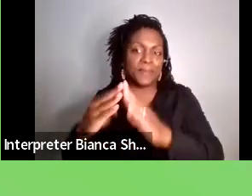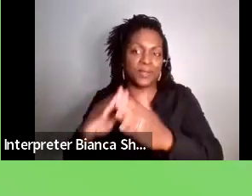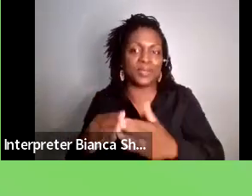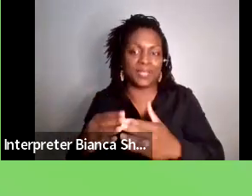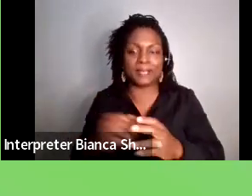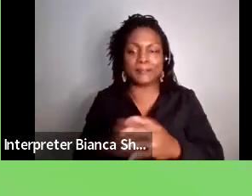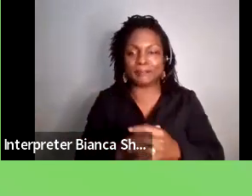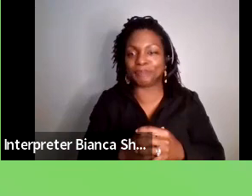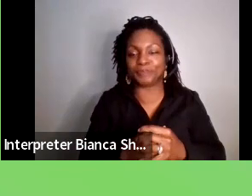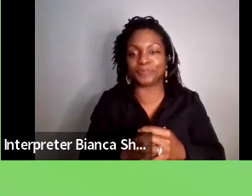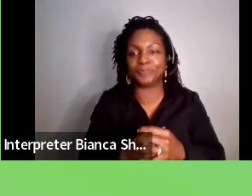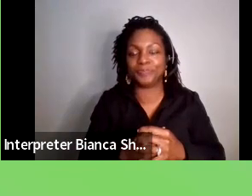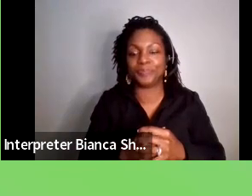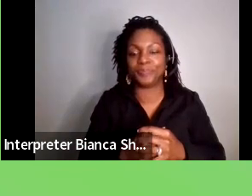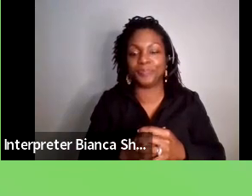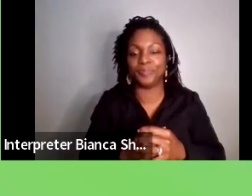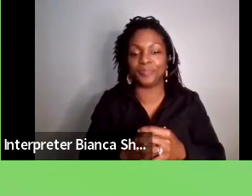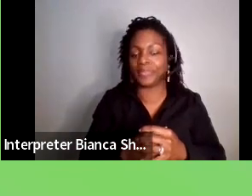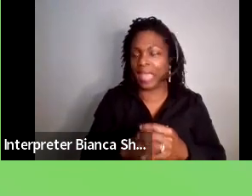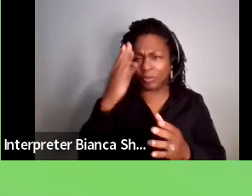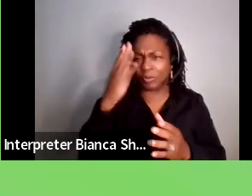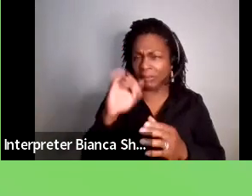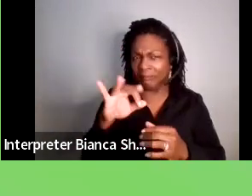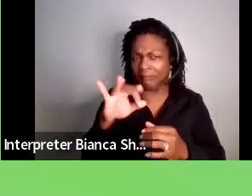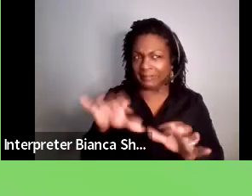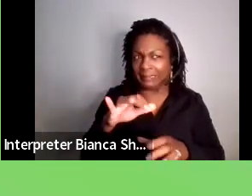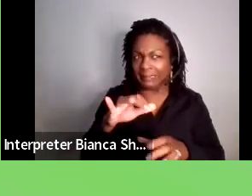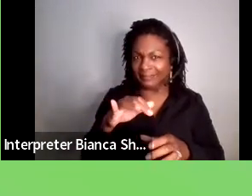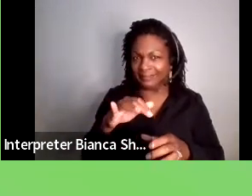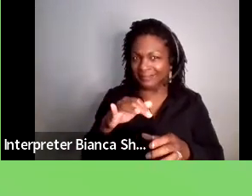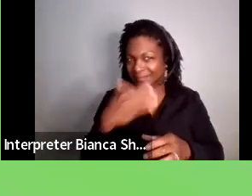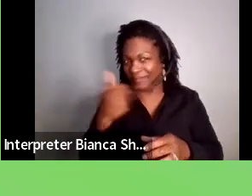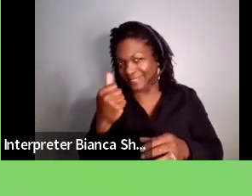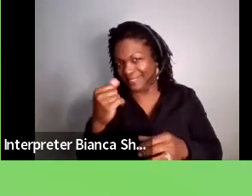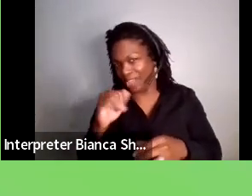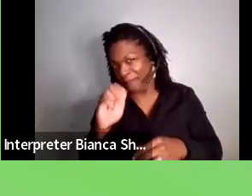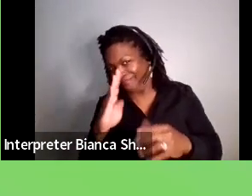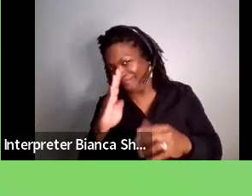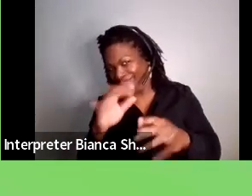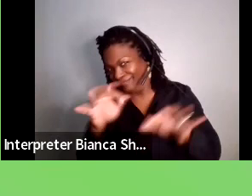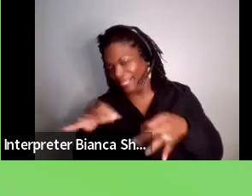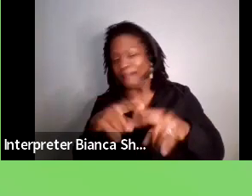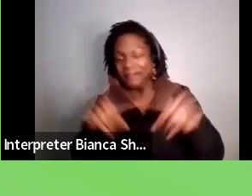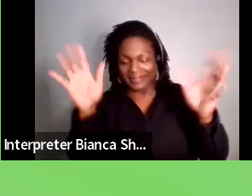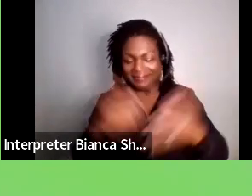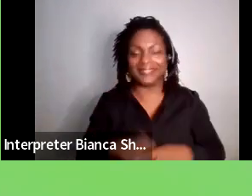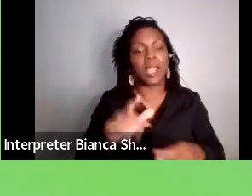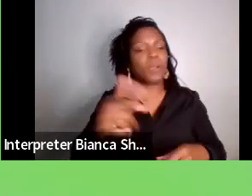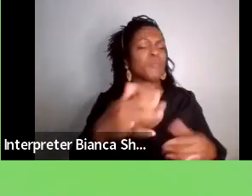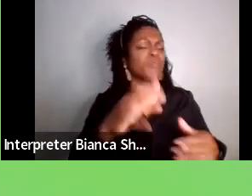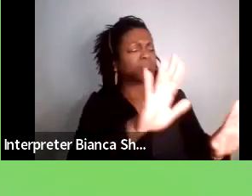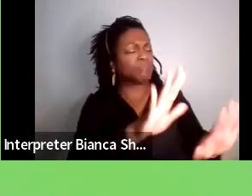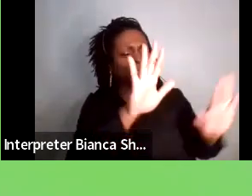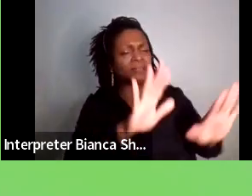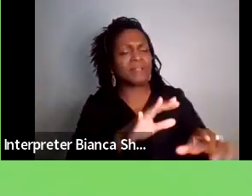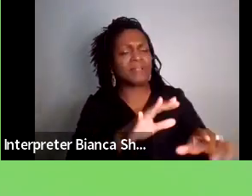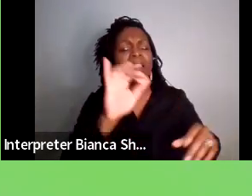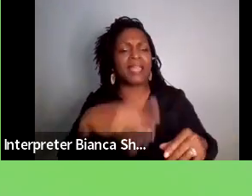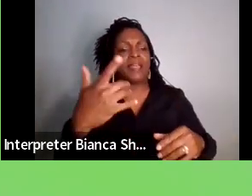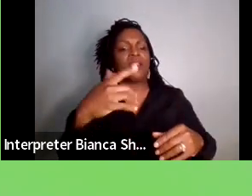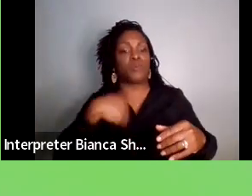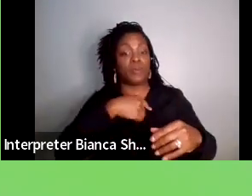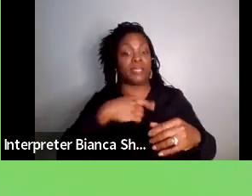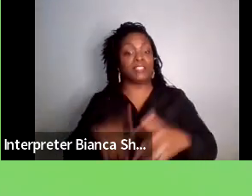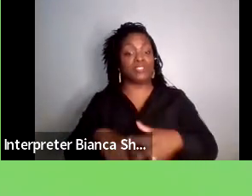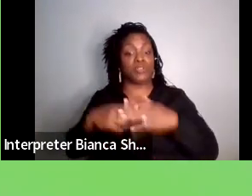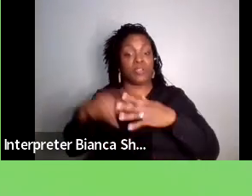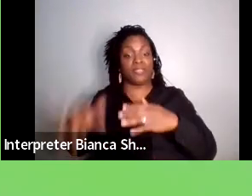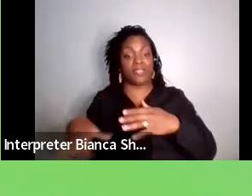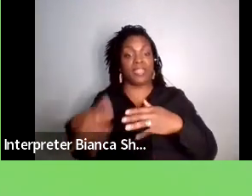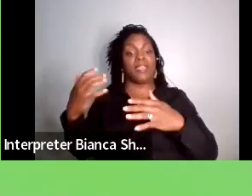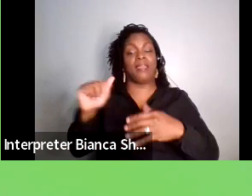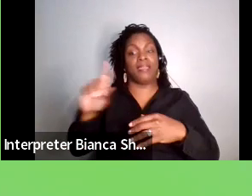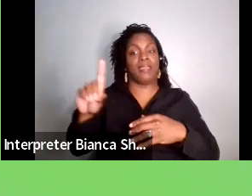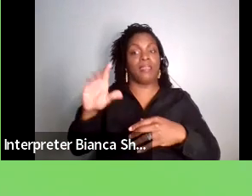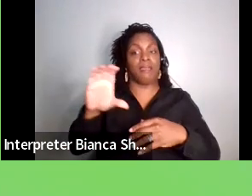That's what the Eu youth leadership forum is So we've been on the Ad. hoc committee, and we came up with the members of the Ad. Hoc committee.